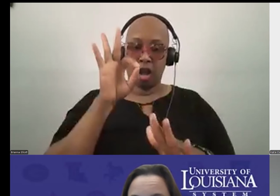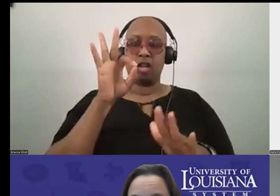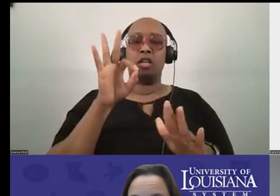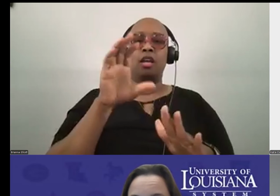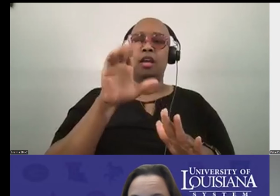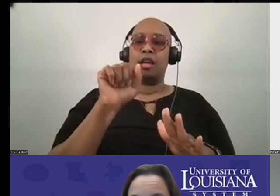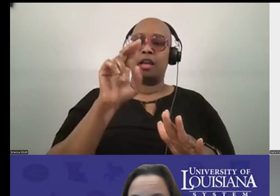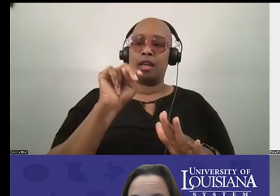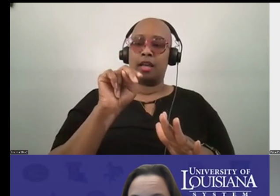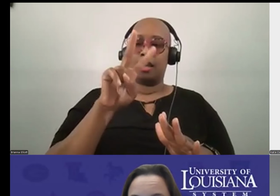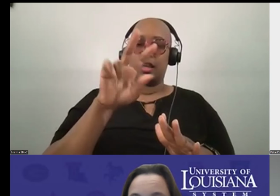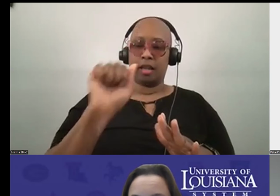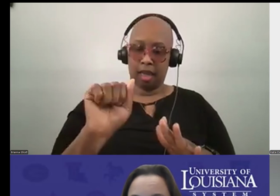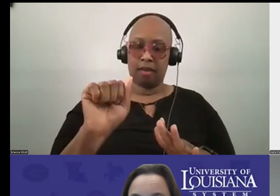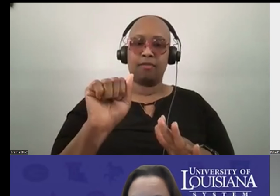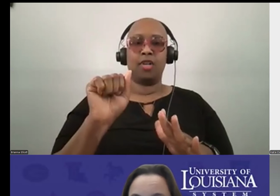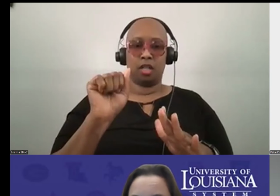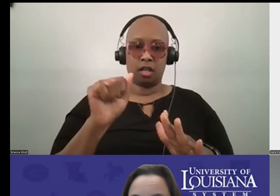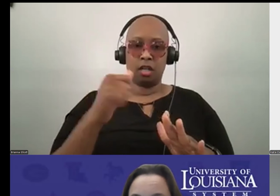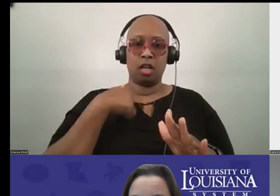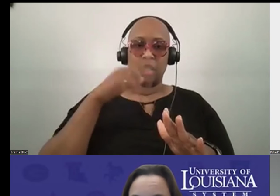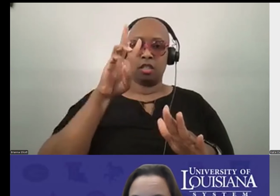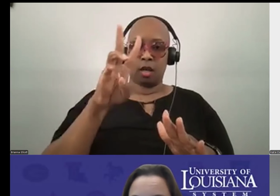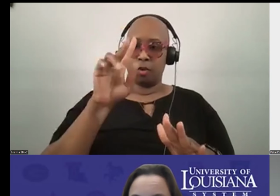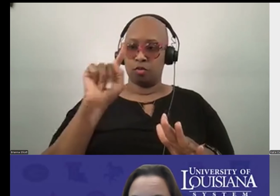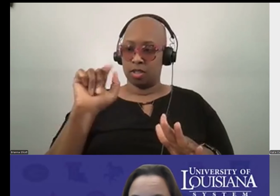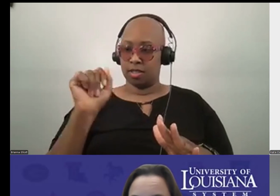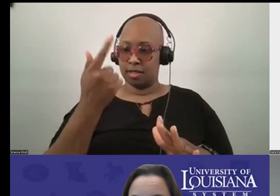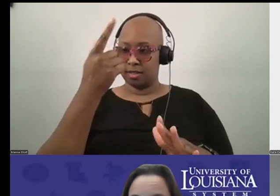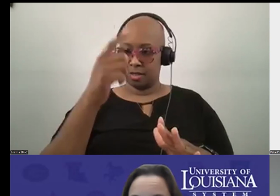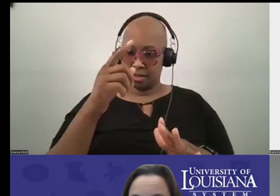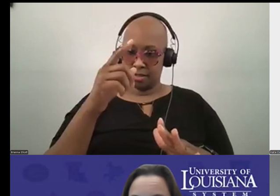Wg 2.1 rules, how do I make my document accessible, whatever it is that you'd want